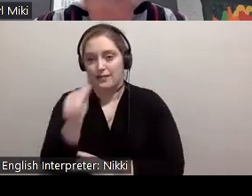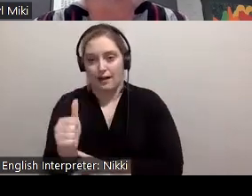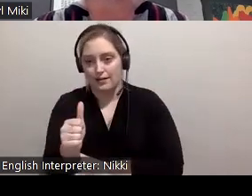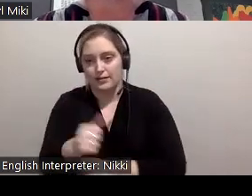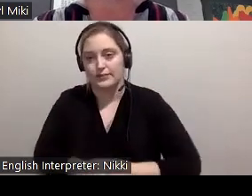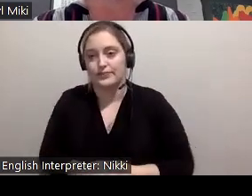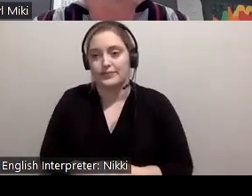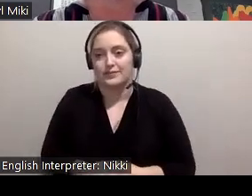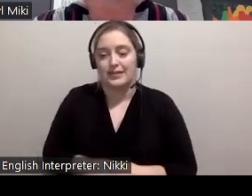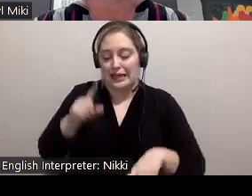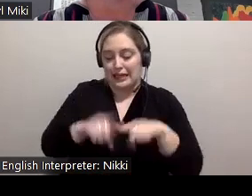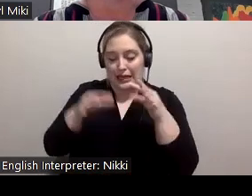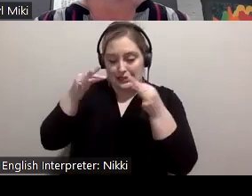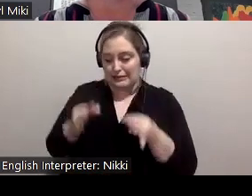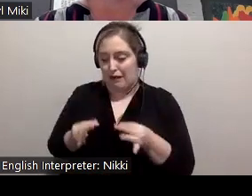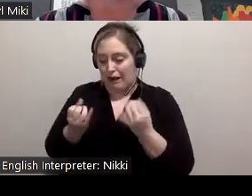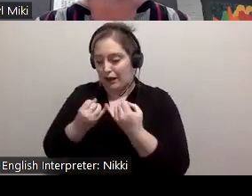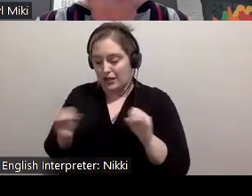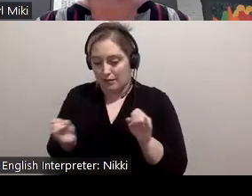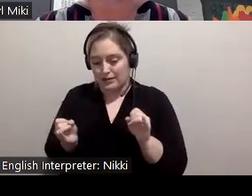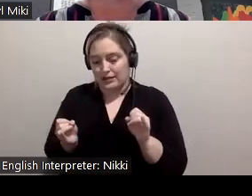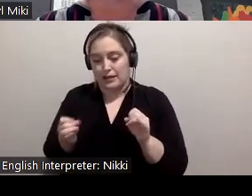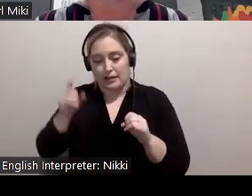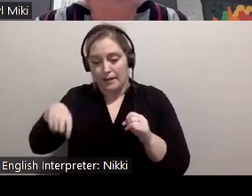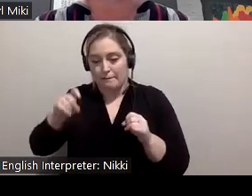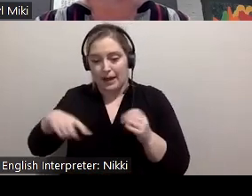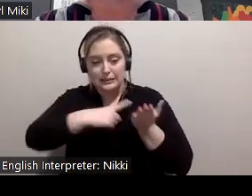decisions for the for their programming and for their